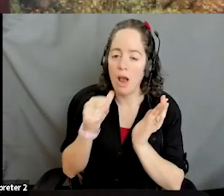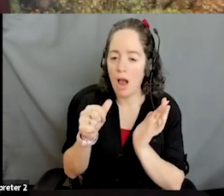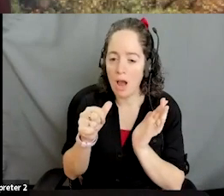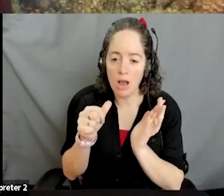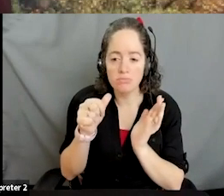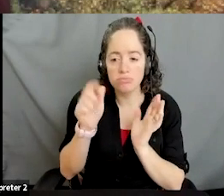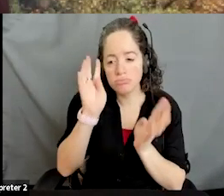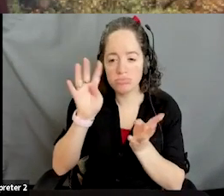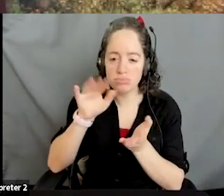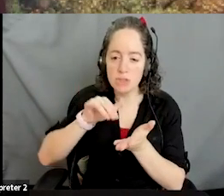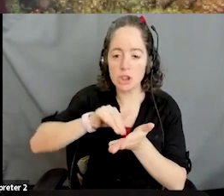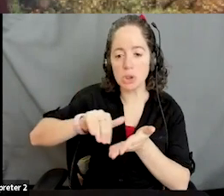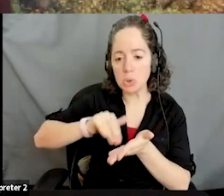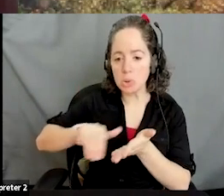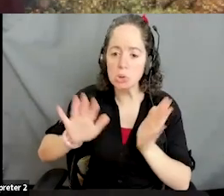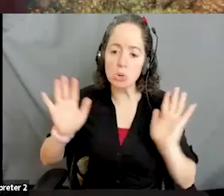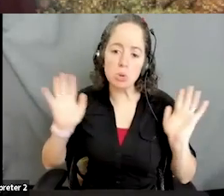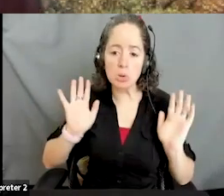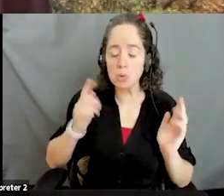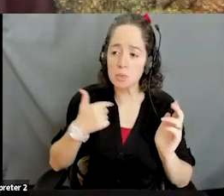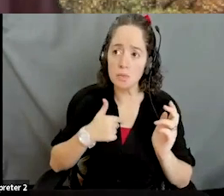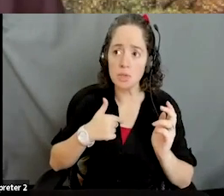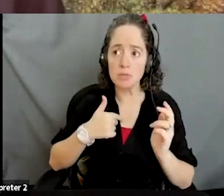We were ignorant of the wider impact.